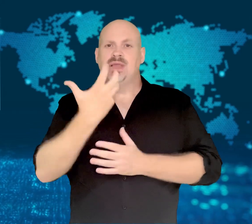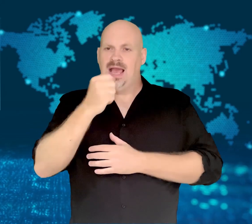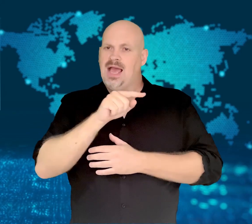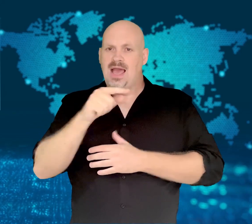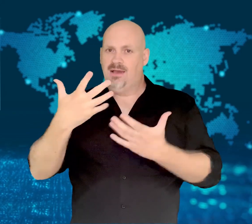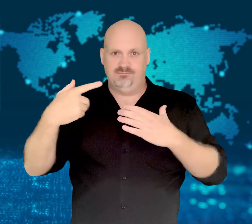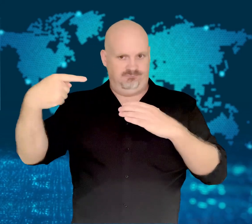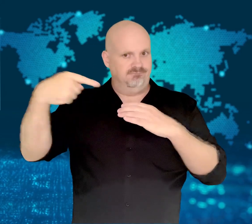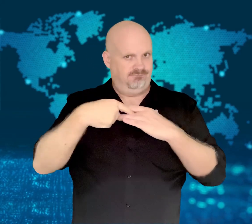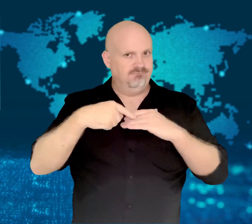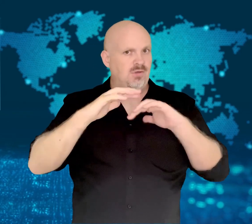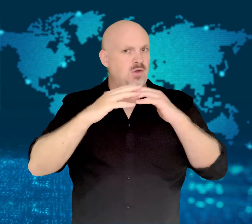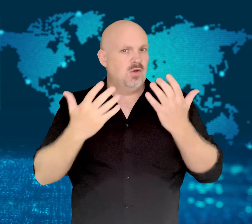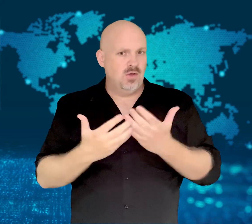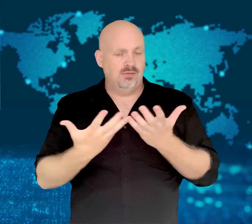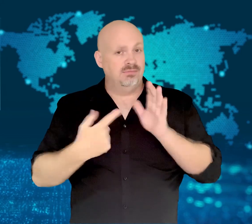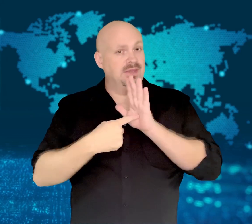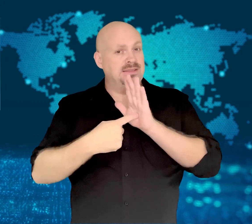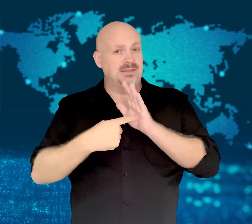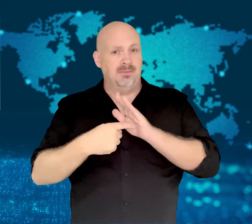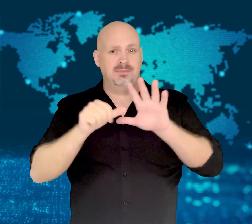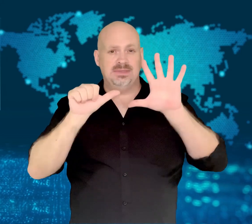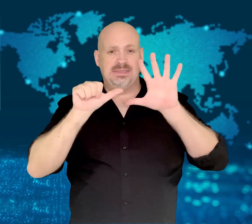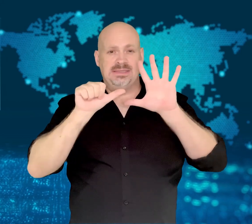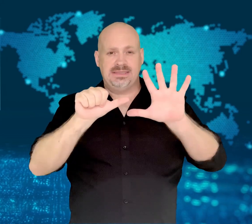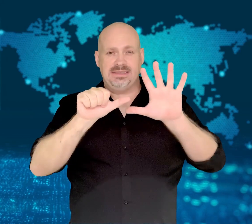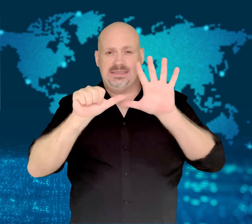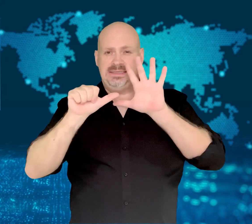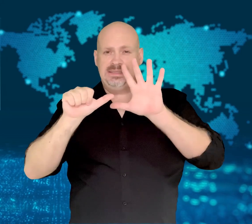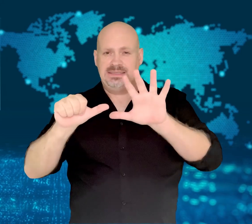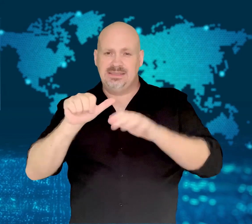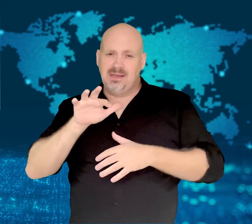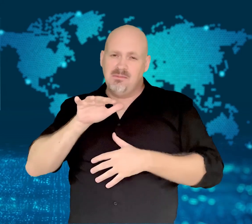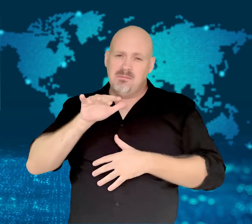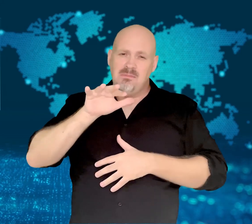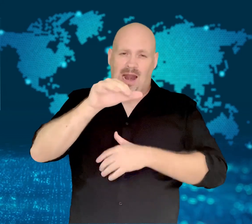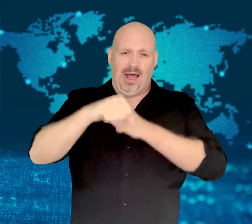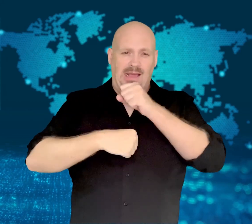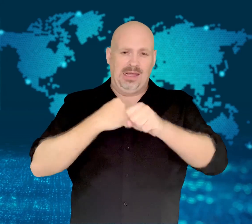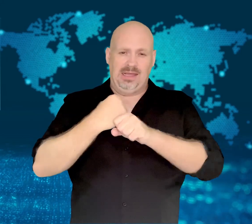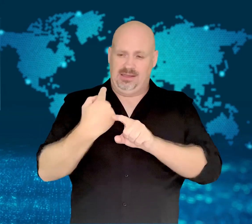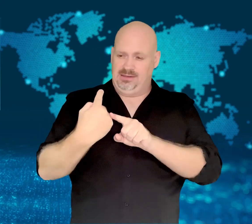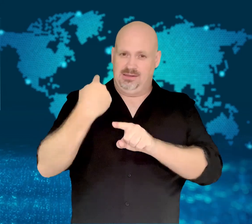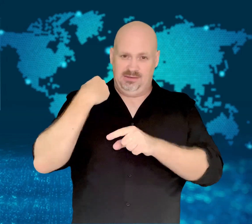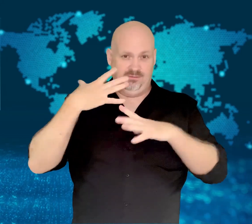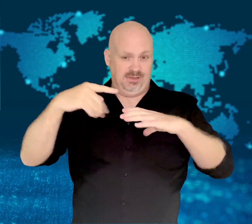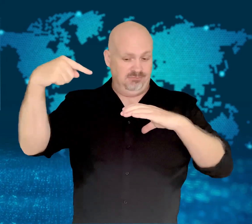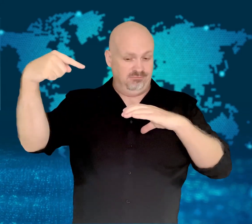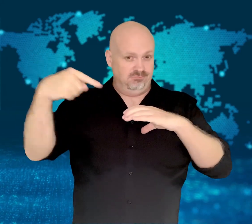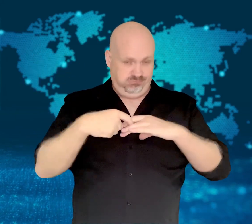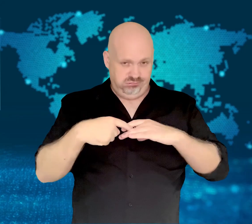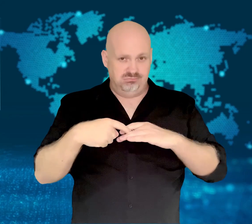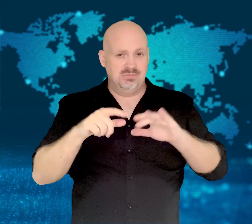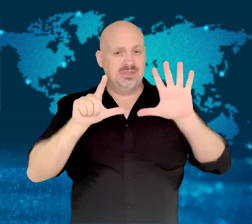Some have impacted the Earth, such as a collision 66 million years ago that destroyed